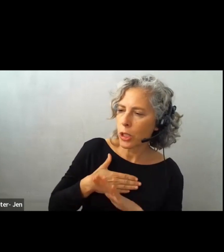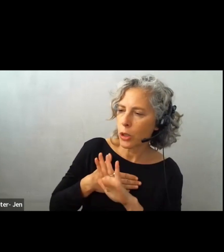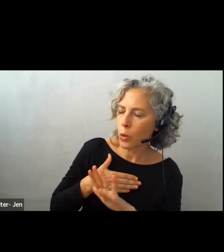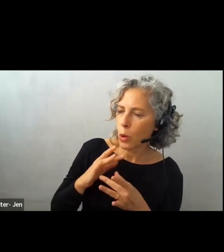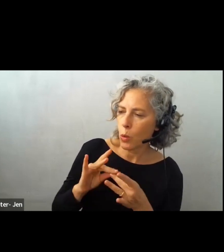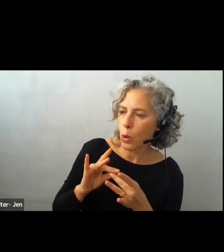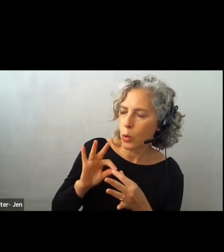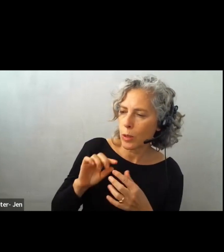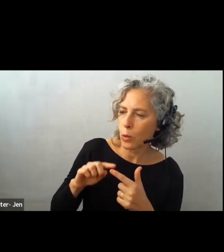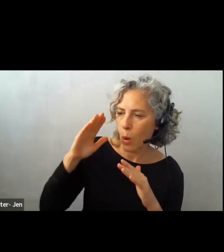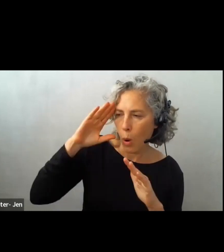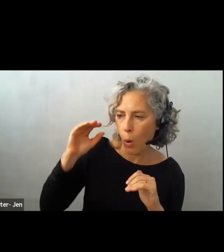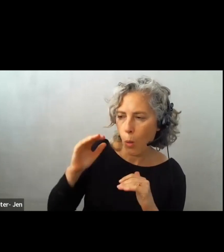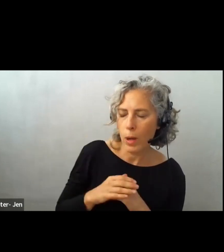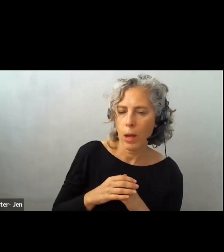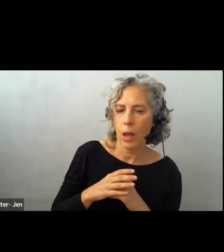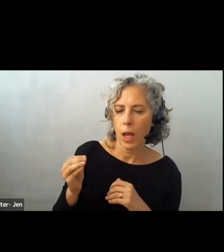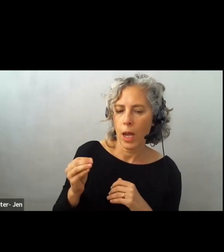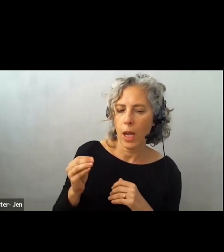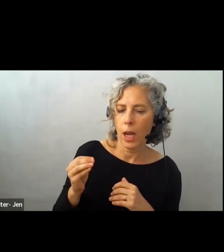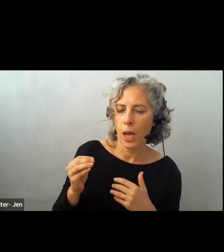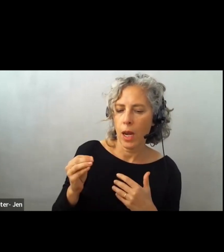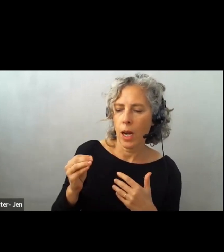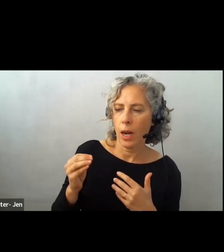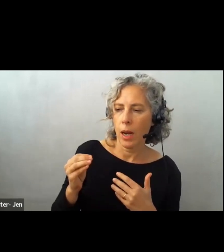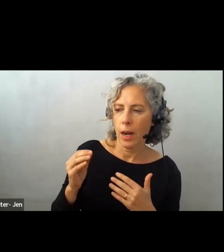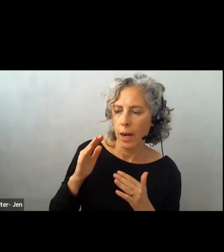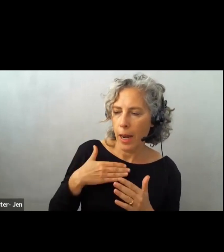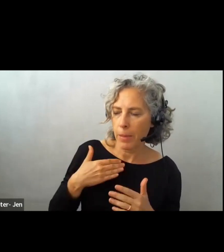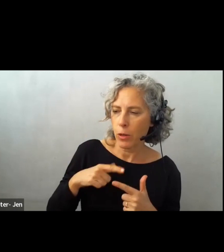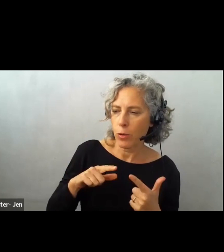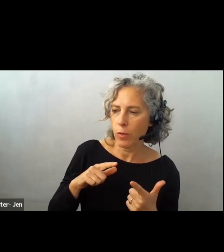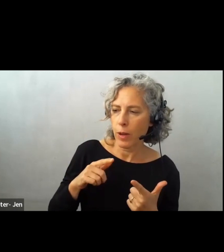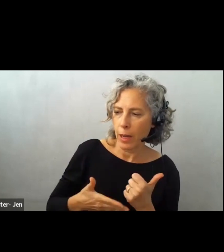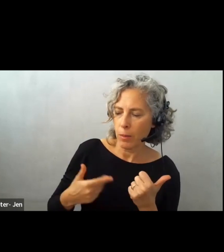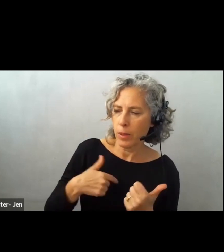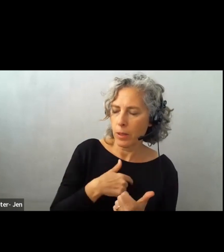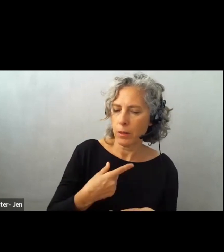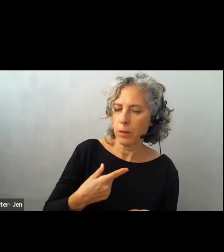you bringing this whole discussion forward. You've talked a lot about what's